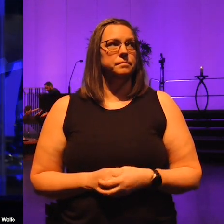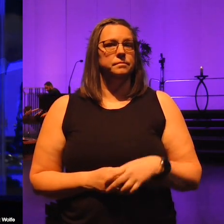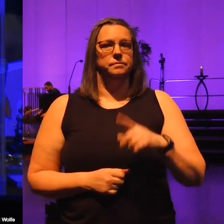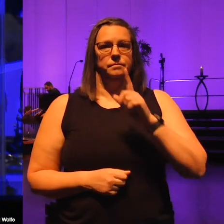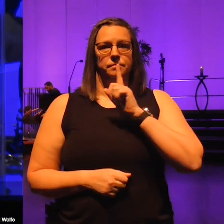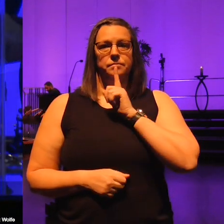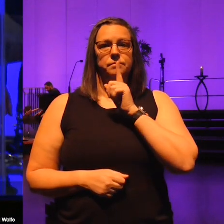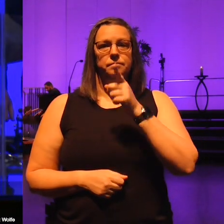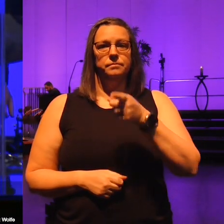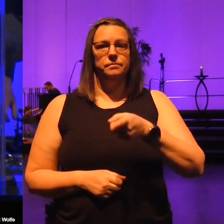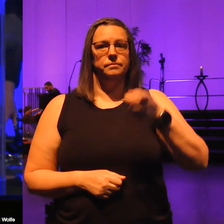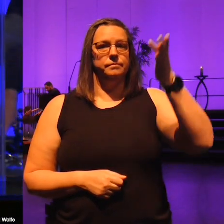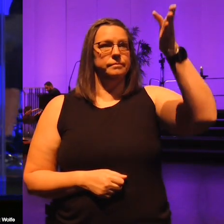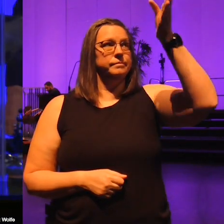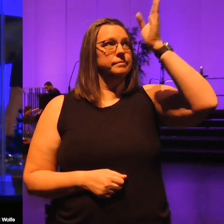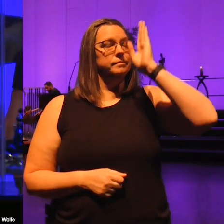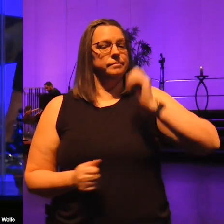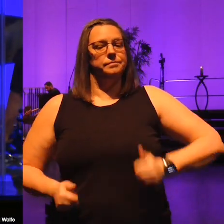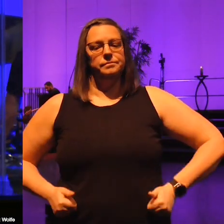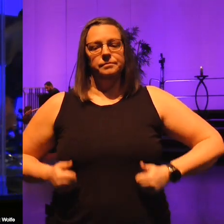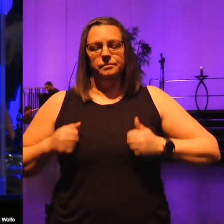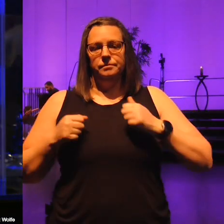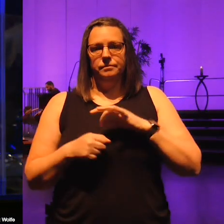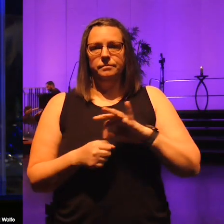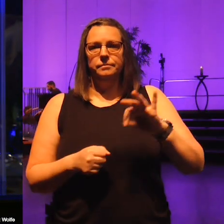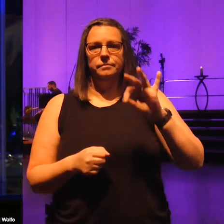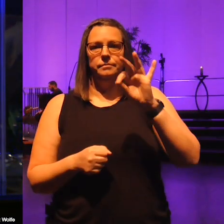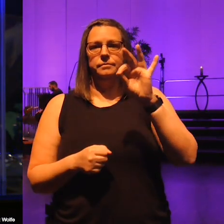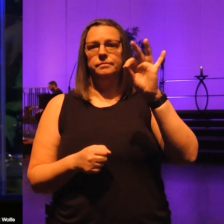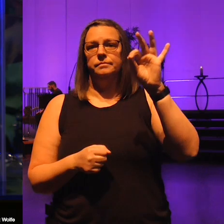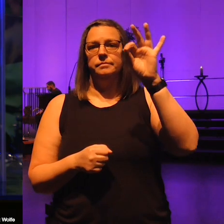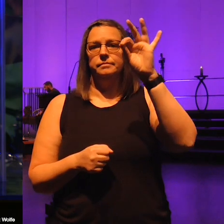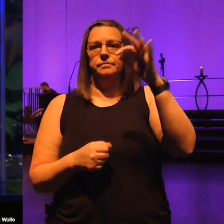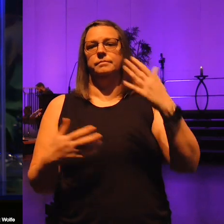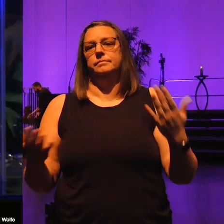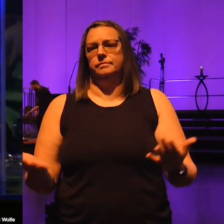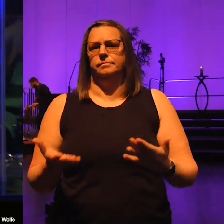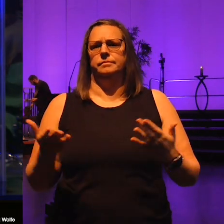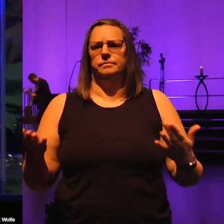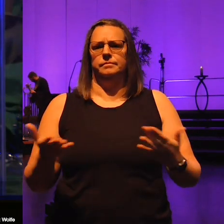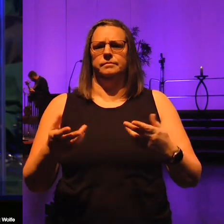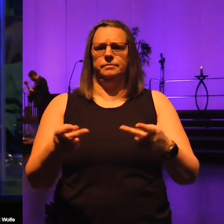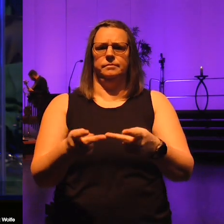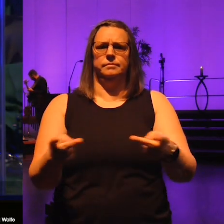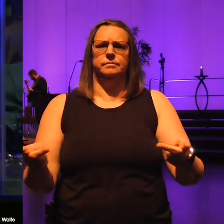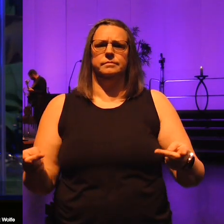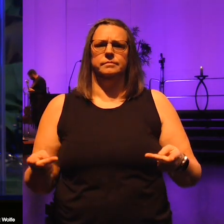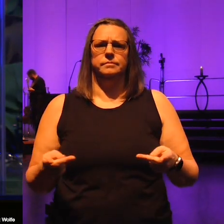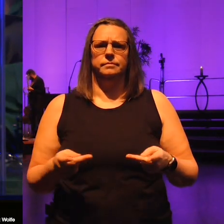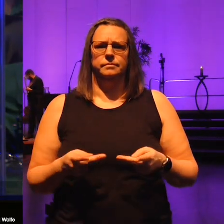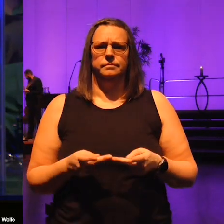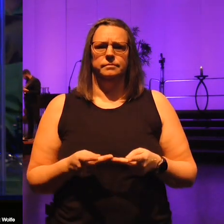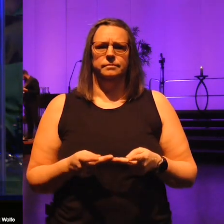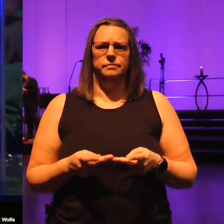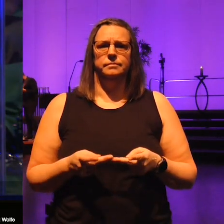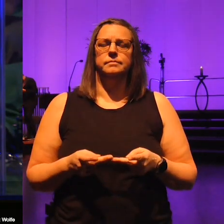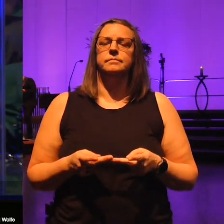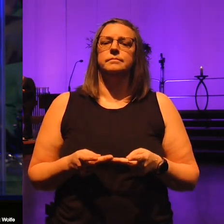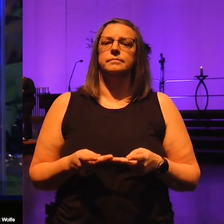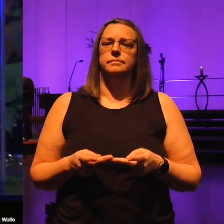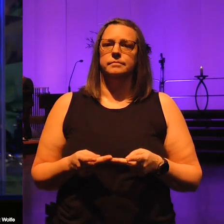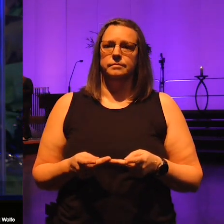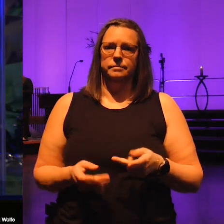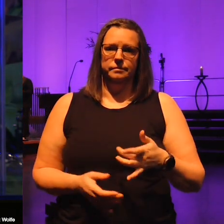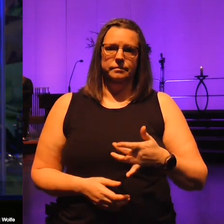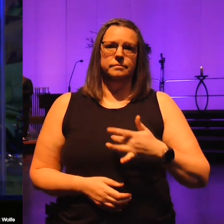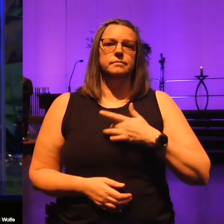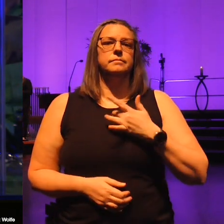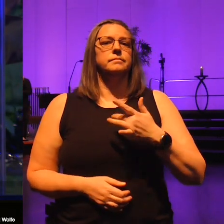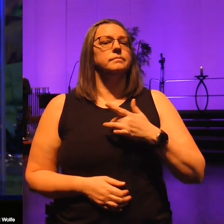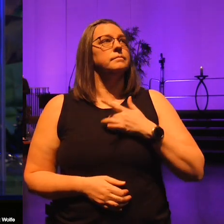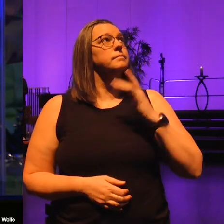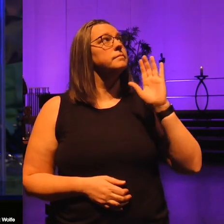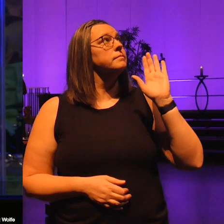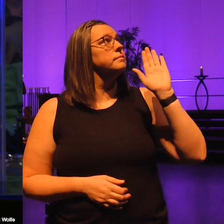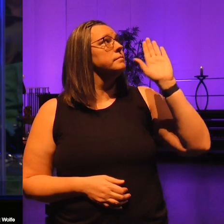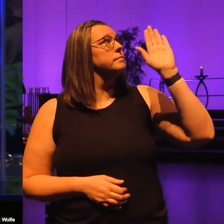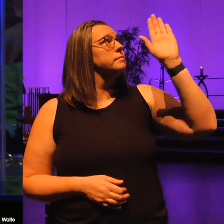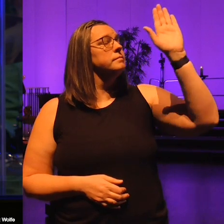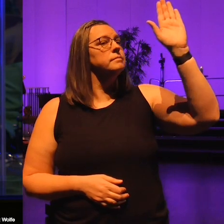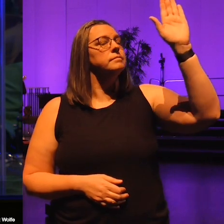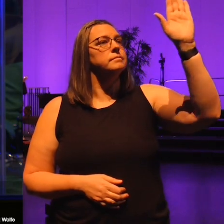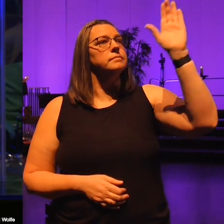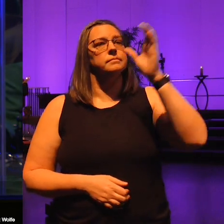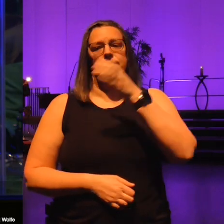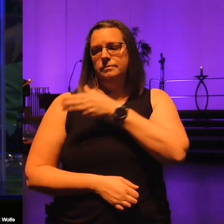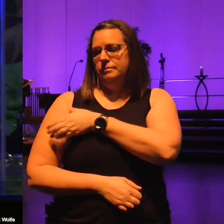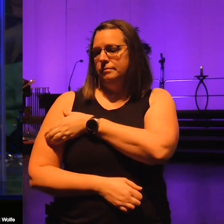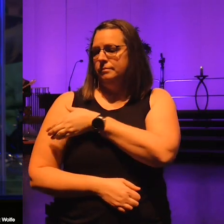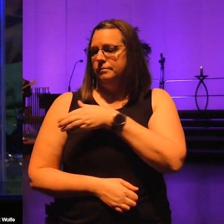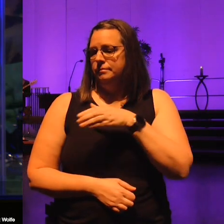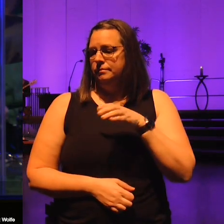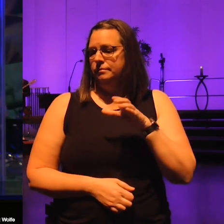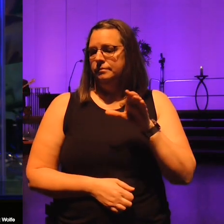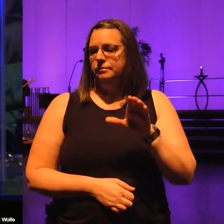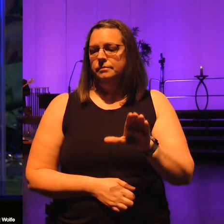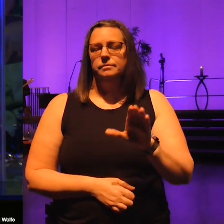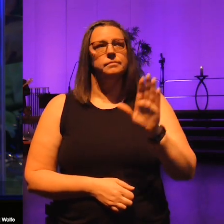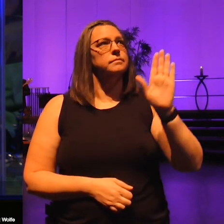surely the presence of God in this place I can feel the mighty power